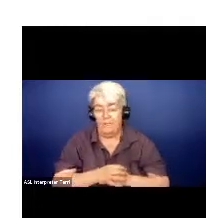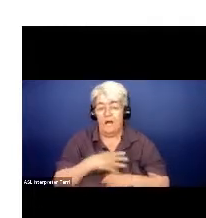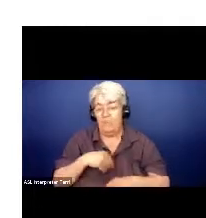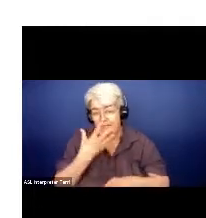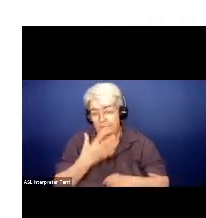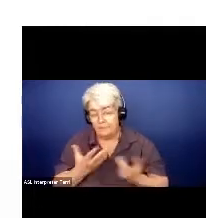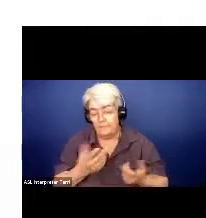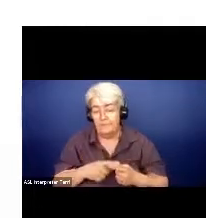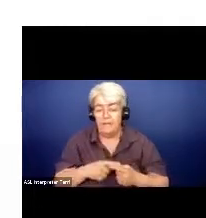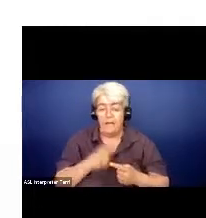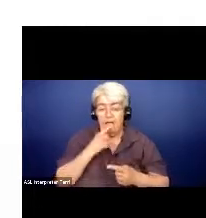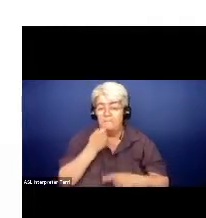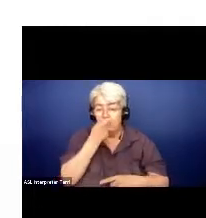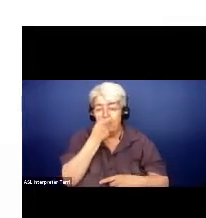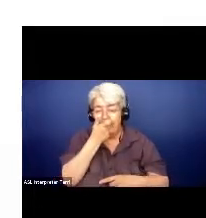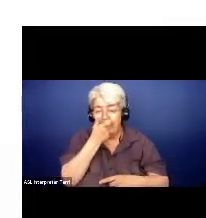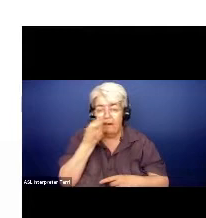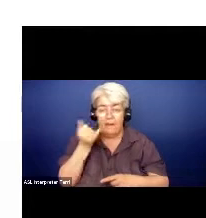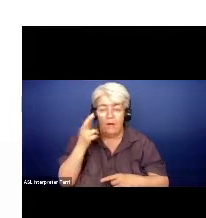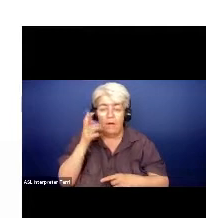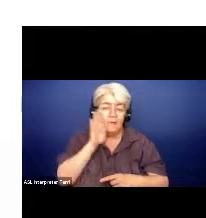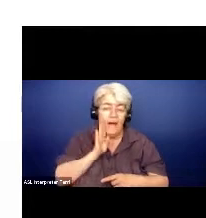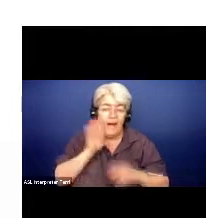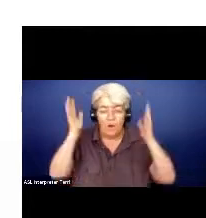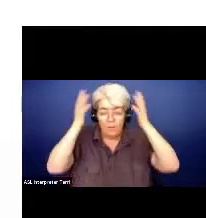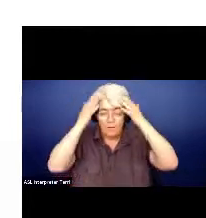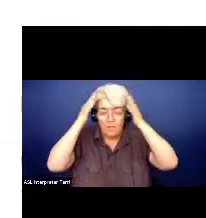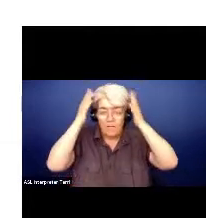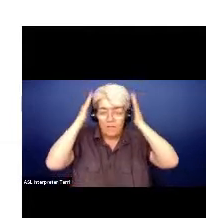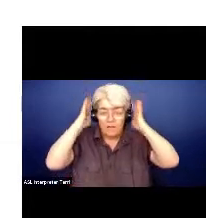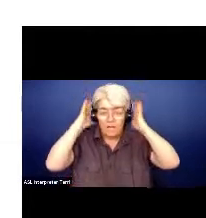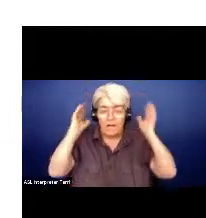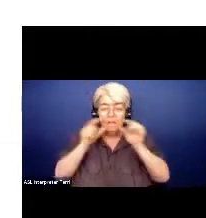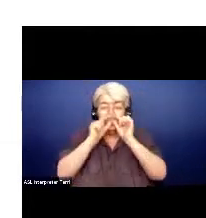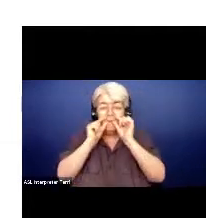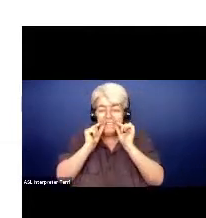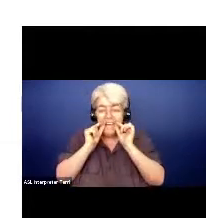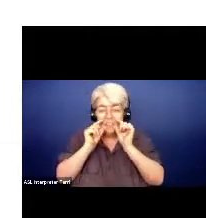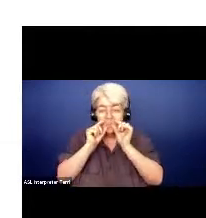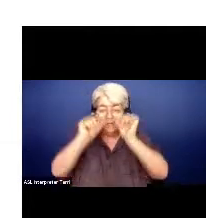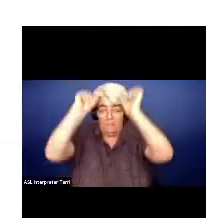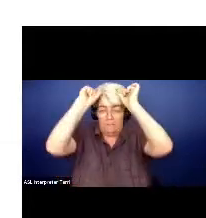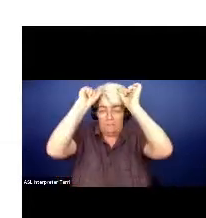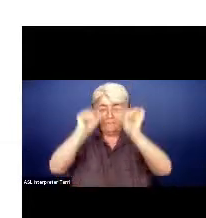little brown hair for which I attempt to compensate with a mustache. It doesn't work all that